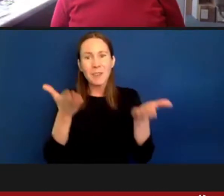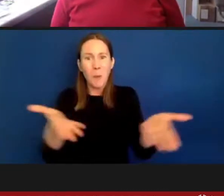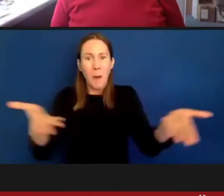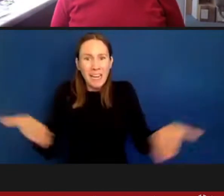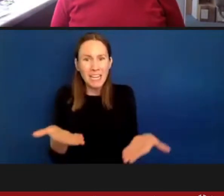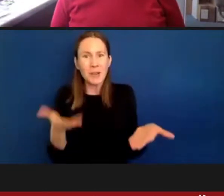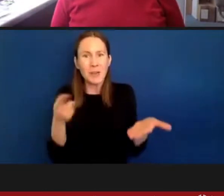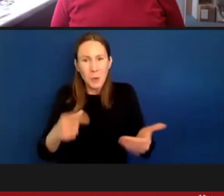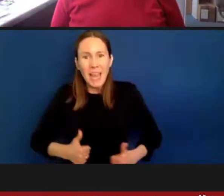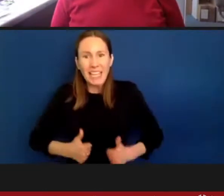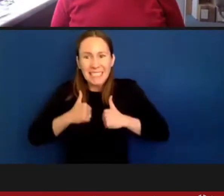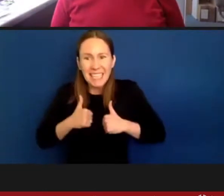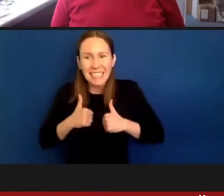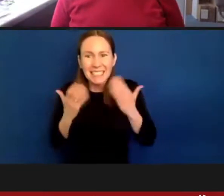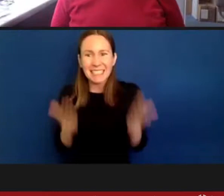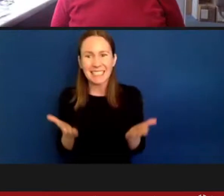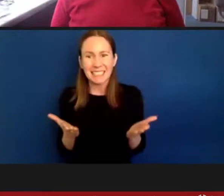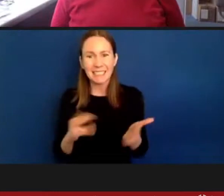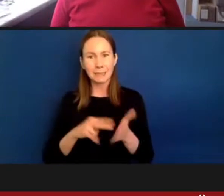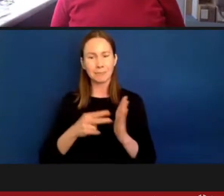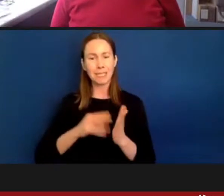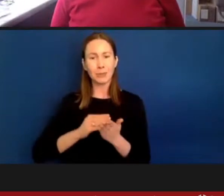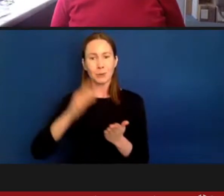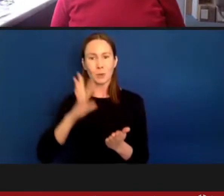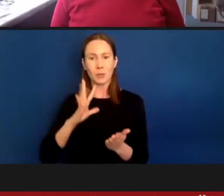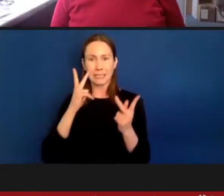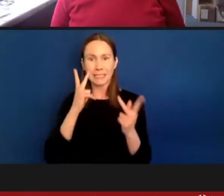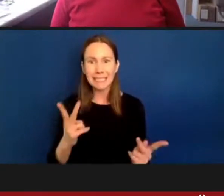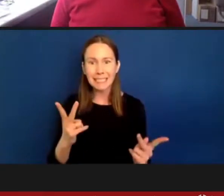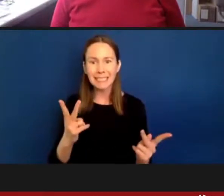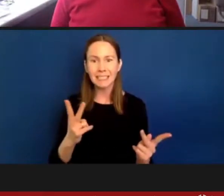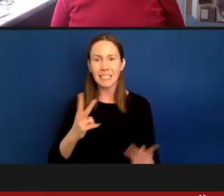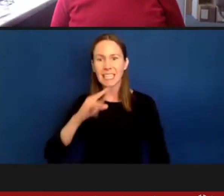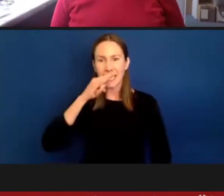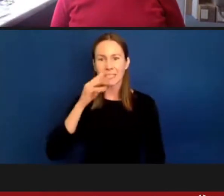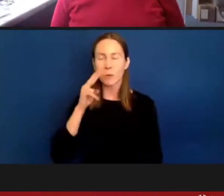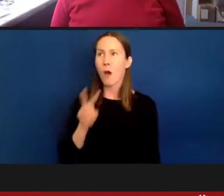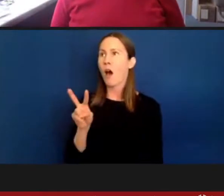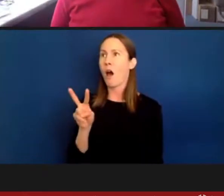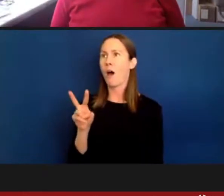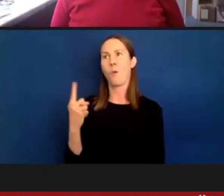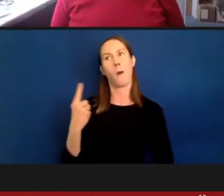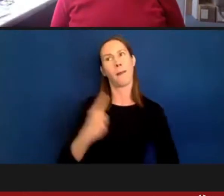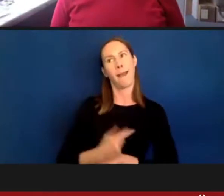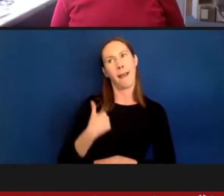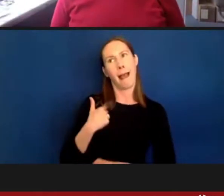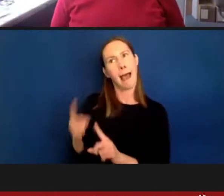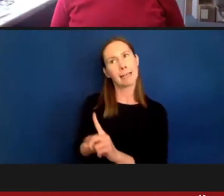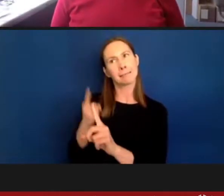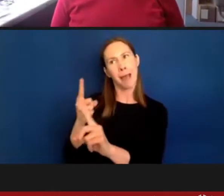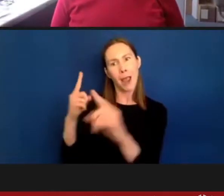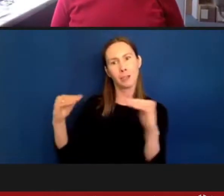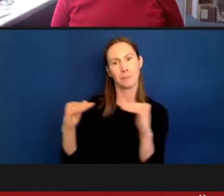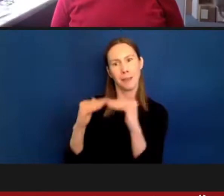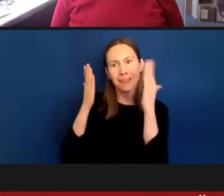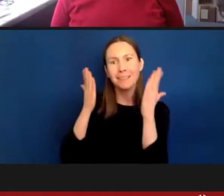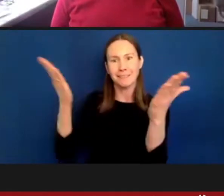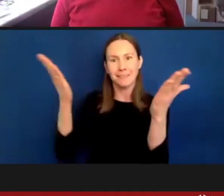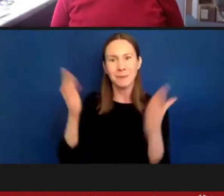So that students, prospective student, kids can say, “One day, I can aspire to be a physician as well.” Right?